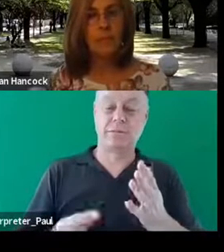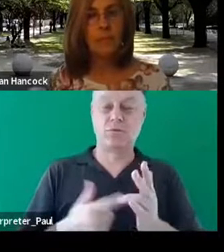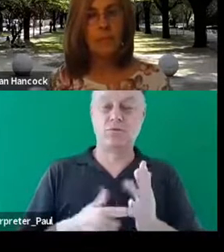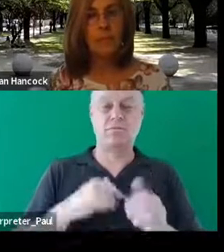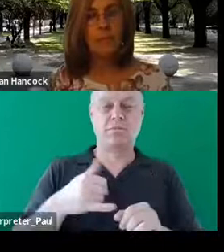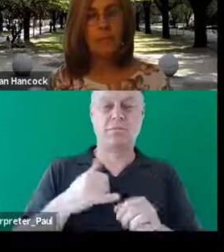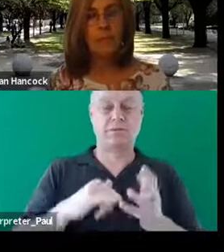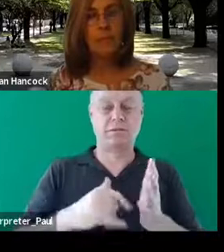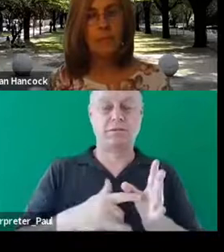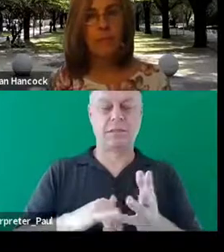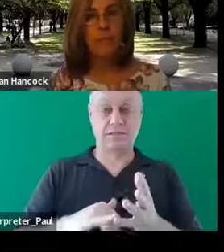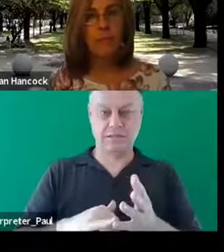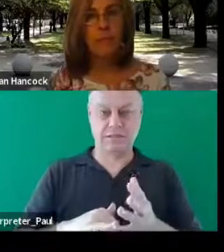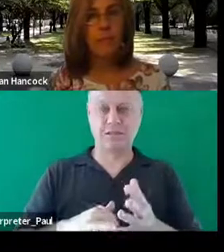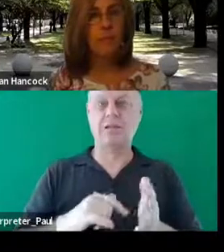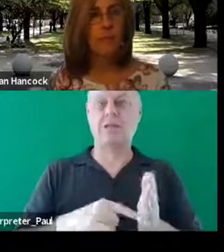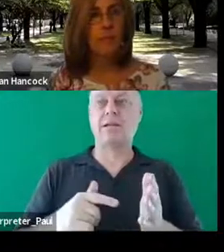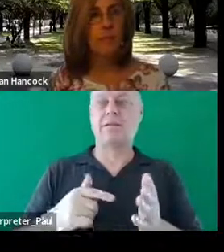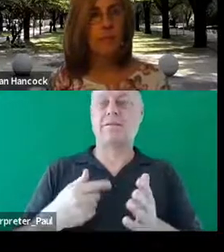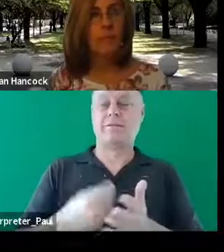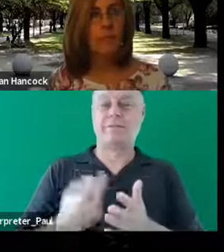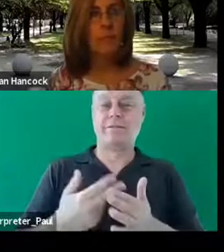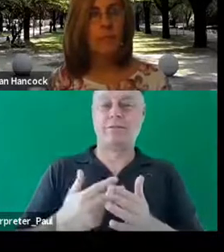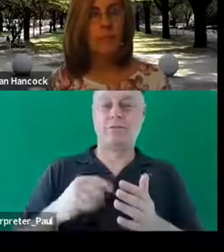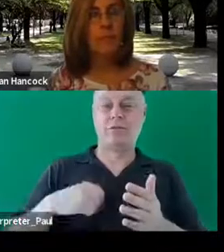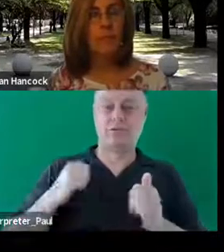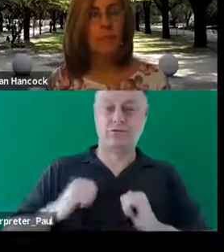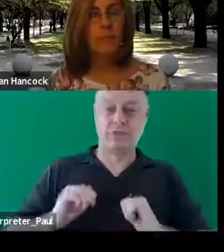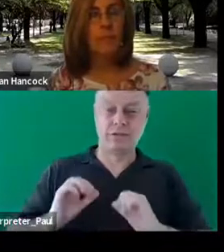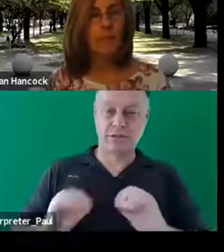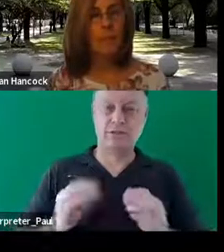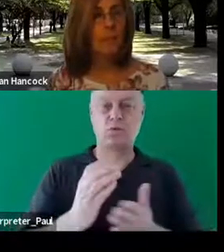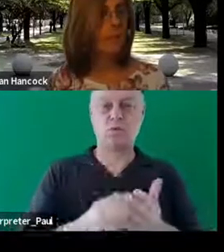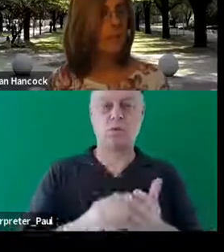with funds available for staff training, modifications to course content delivery and